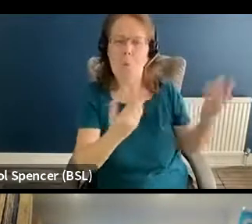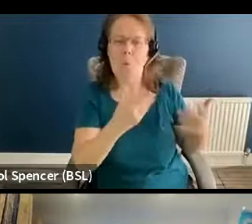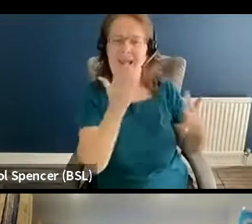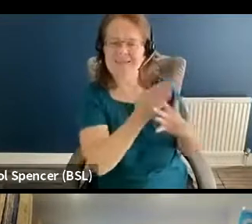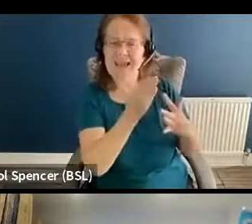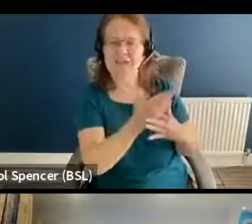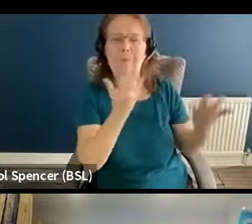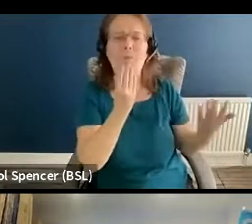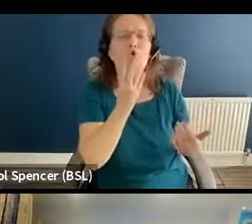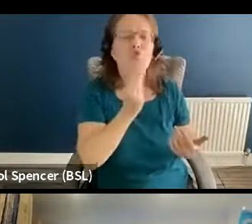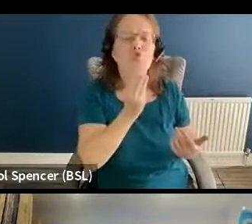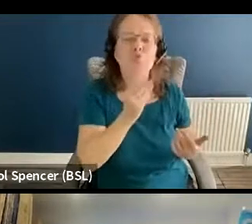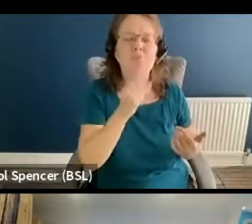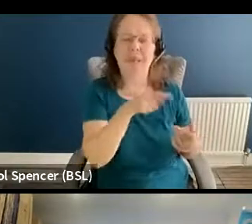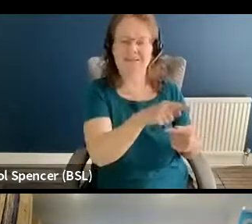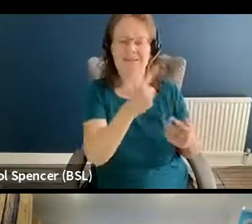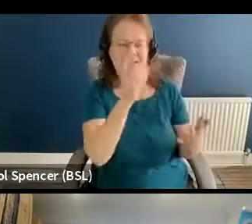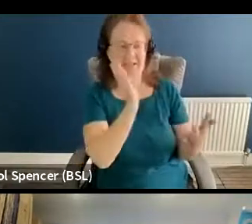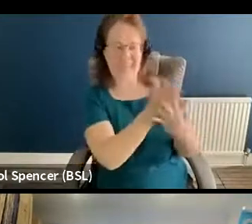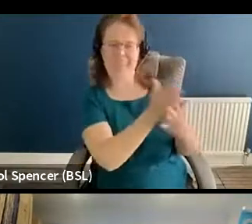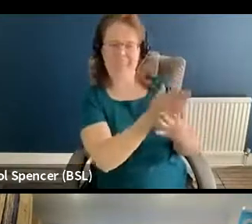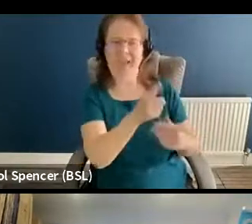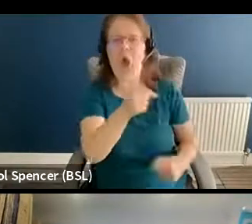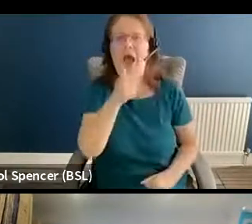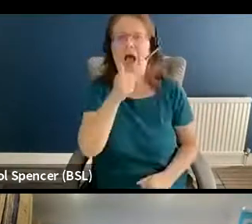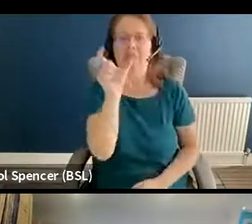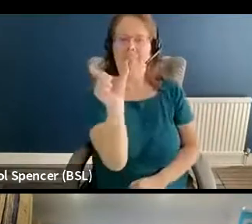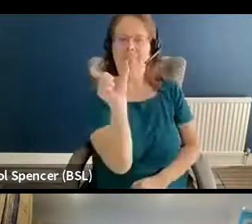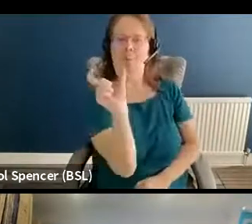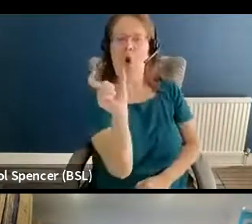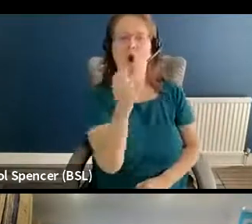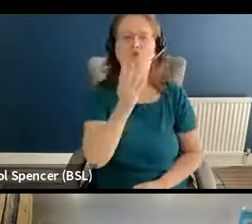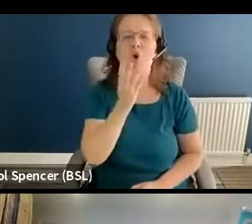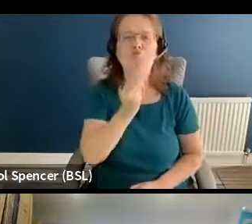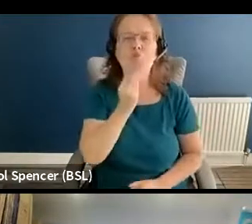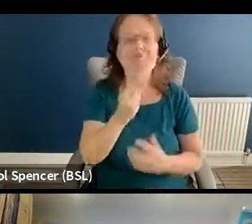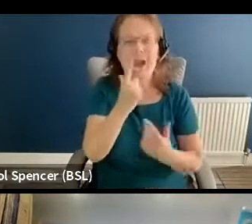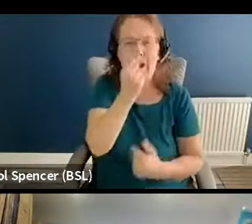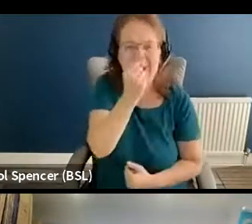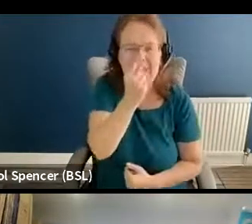usability is a good word to use. It doesn't mean that if something is accessible, it's